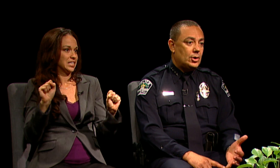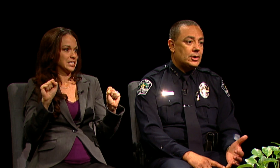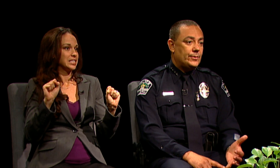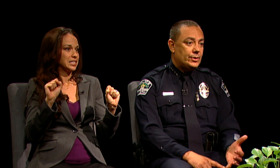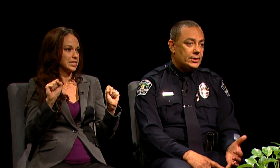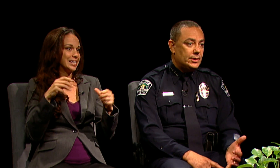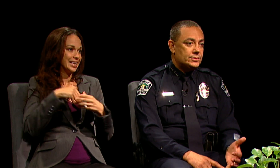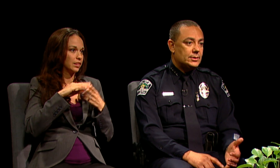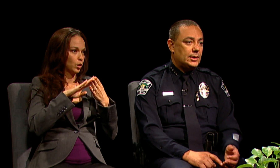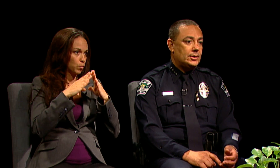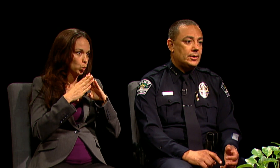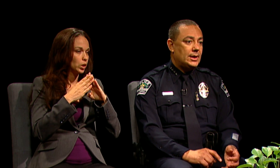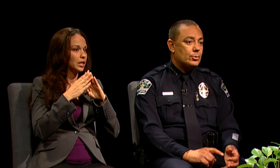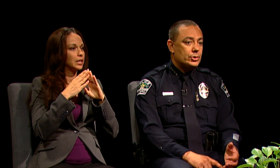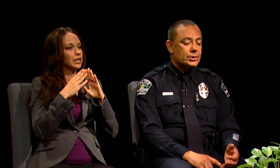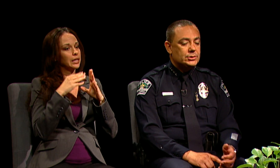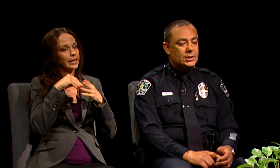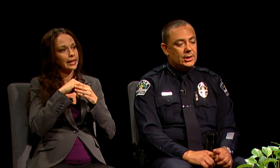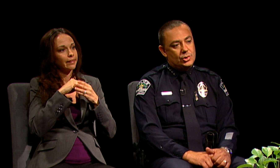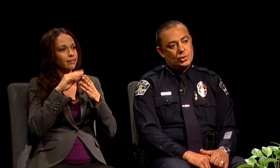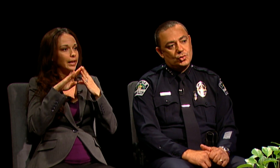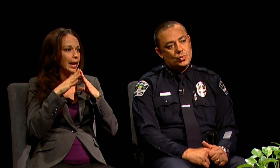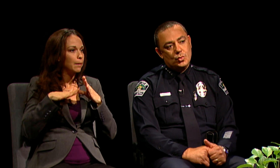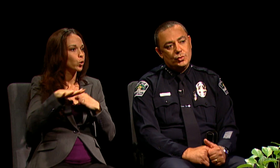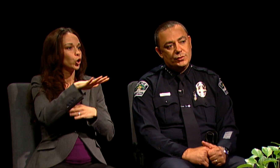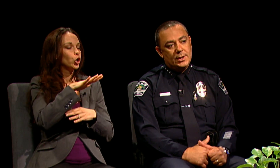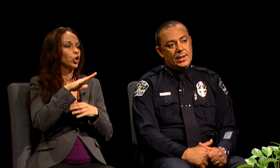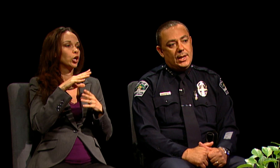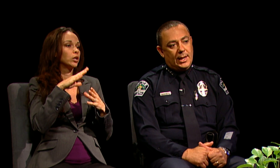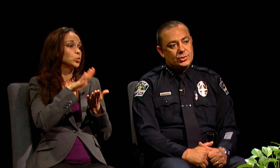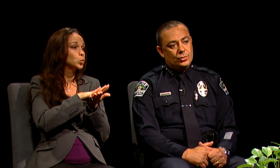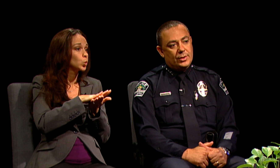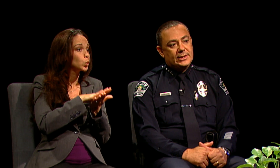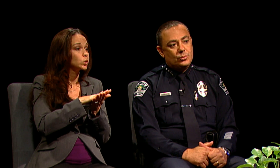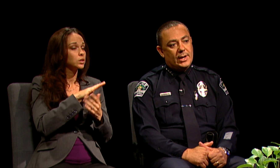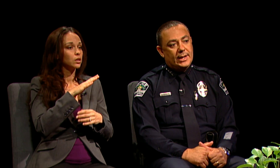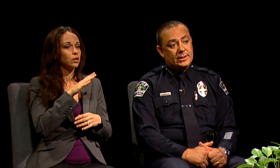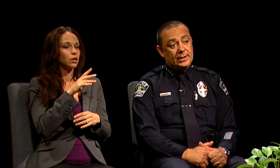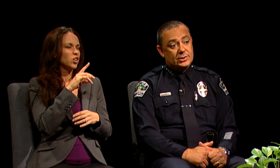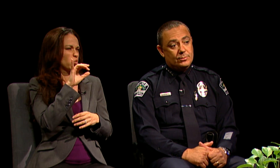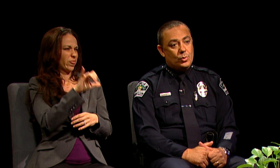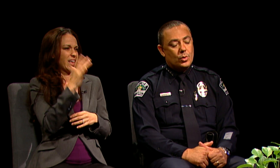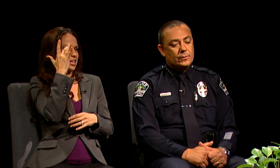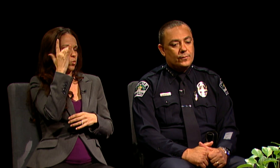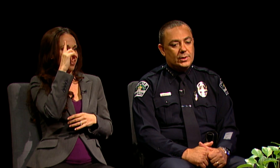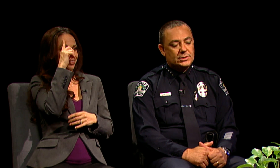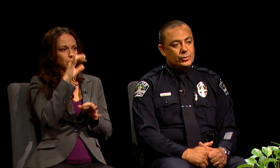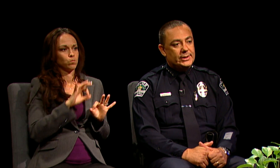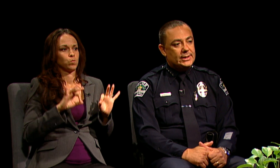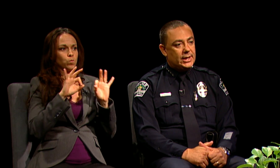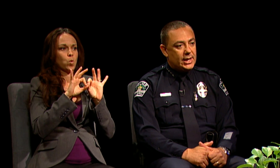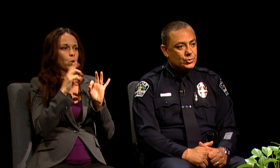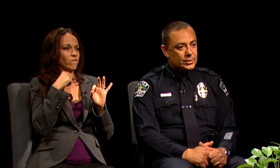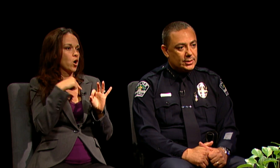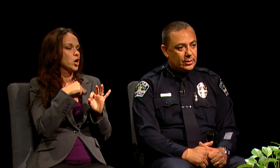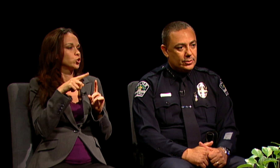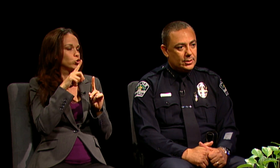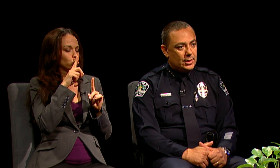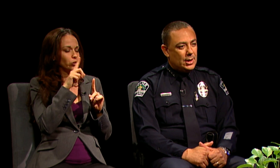IN OUR COMMUNITIES, IN OUR NEIGHBORHOODS, IN OUR SCHOOLS. AND SO THAT'S WHY I THINK IT'S IMPORTANT FOR US TO REALLY ENGAGE ONE ANOTHER.